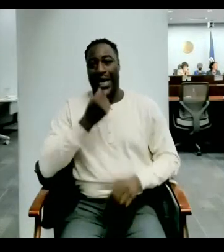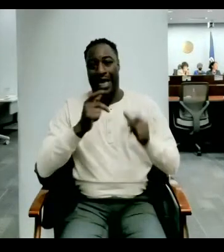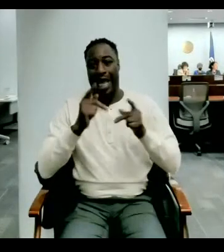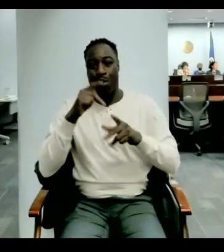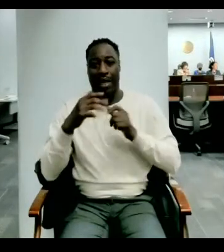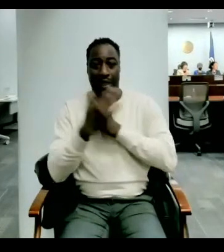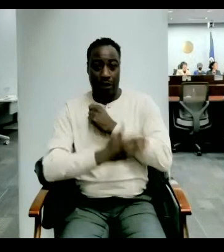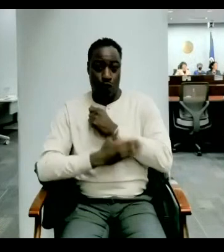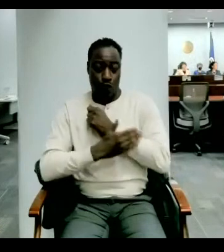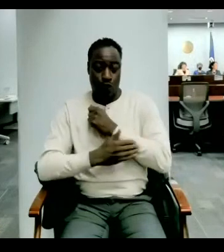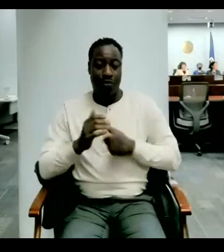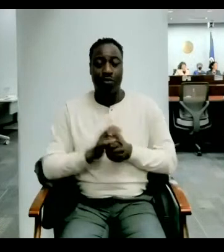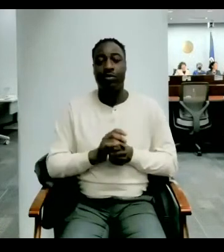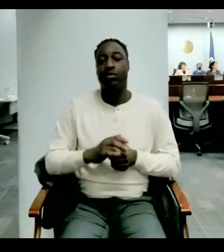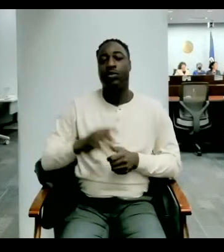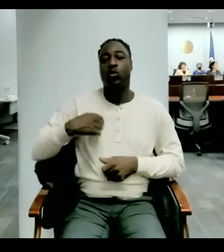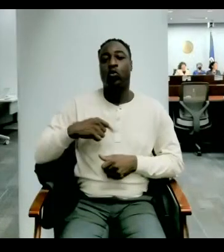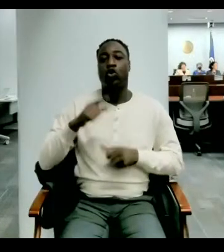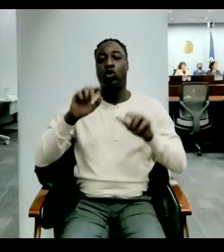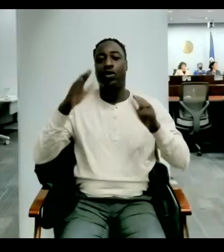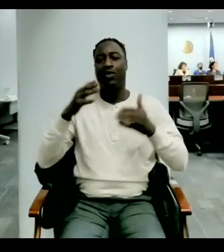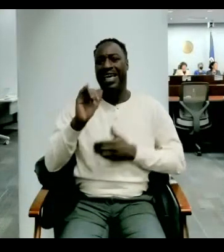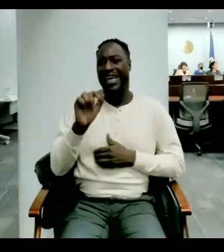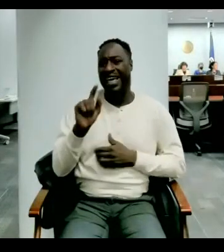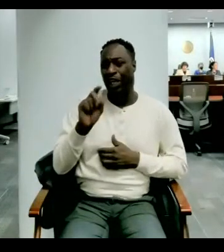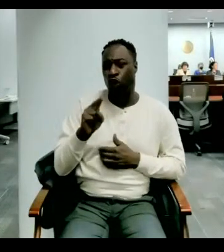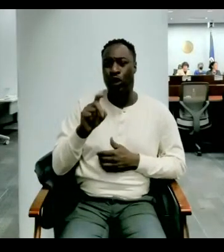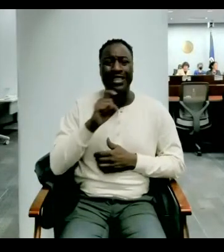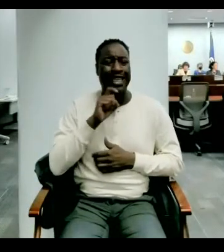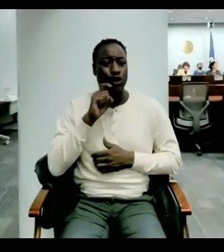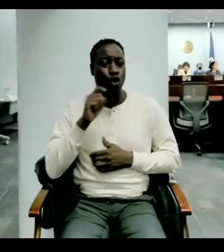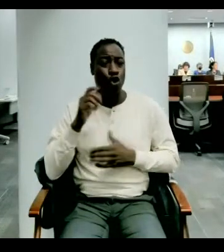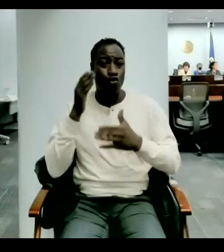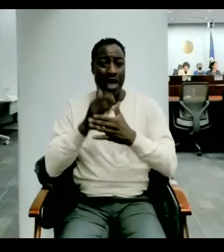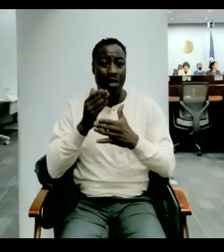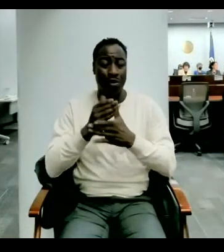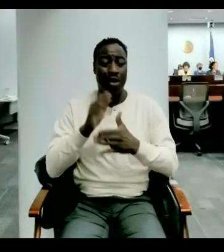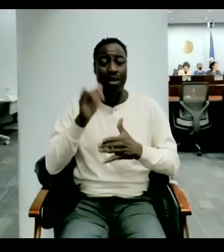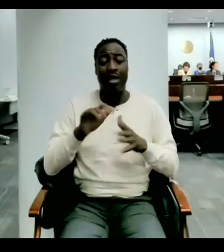The Commission should focus on intersectional harassment targets workers based on multiple